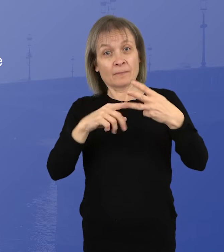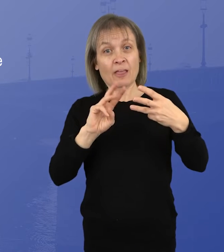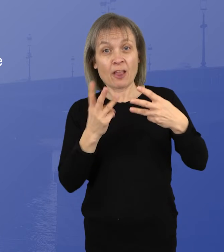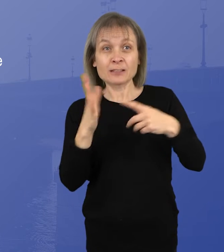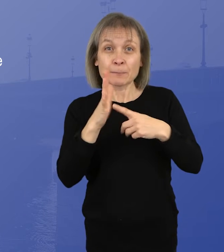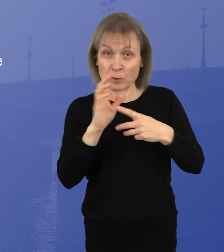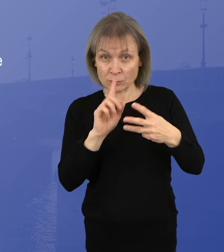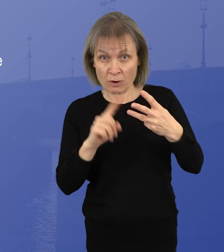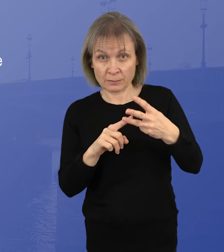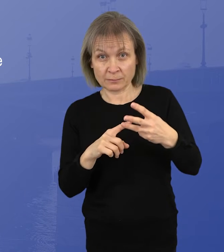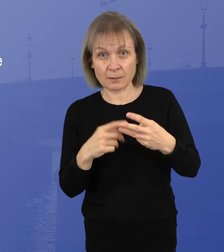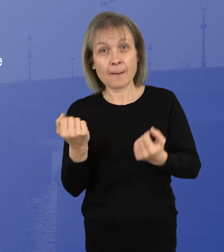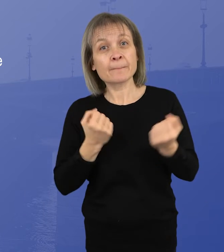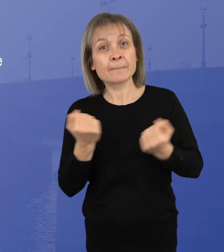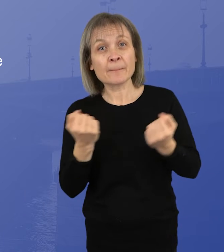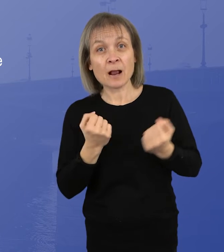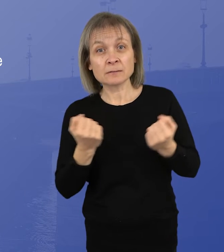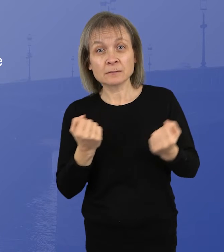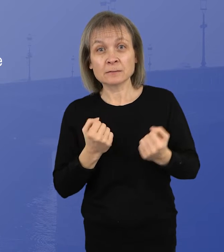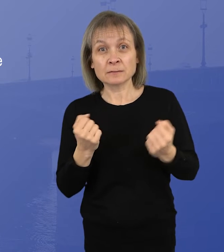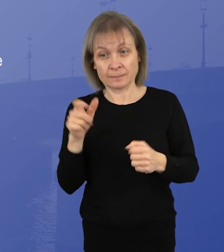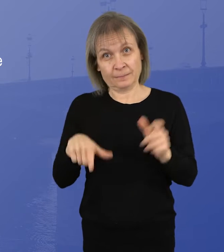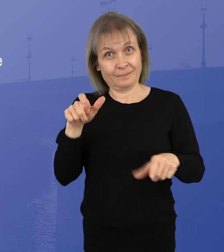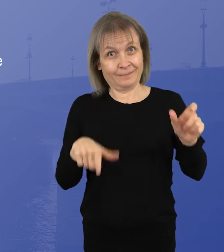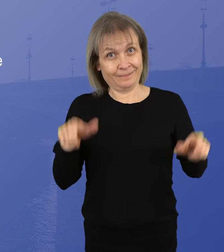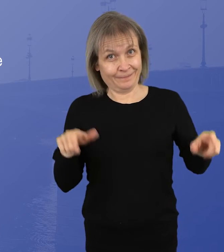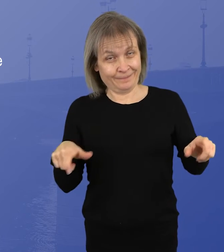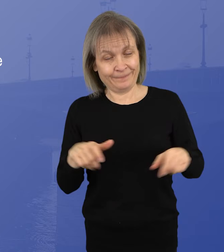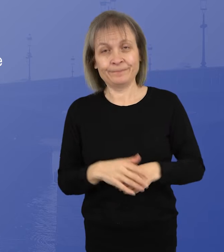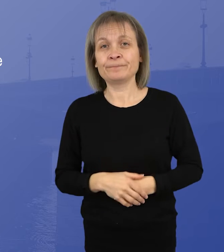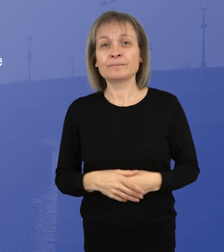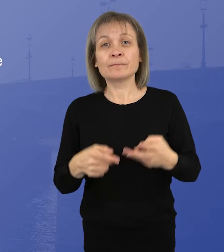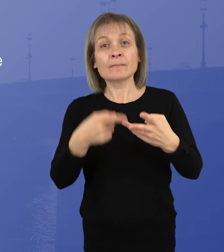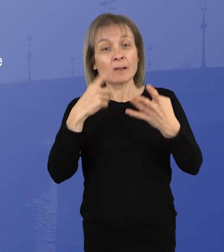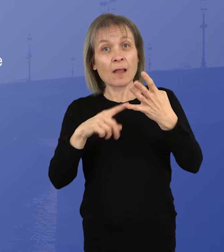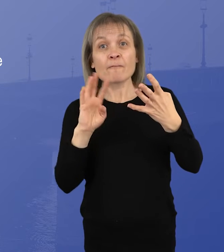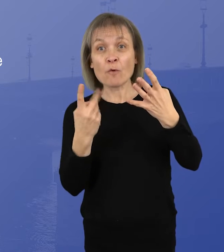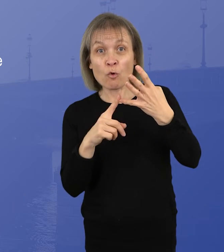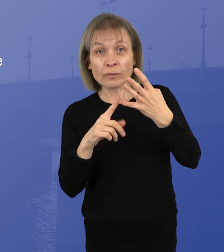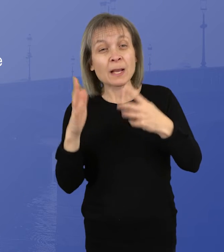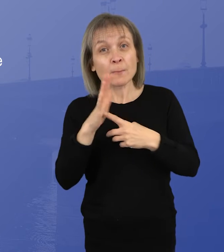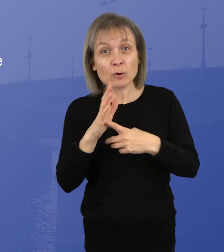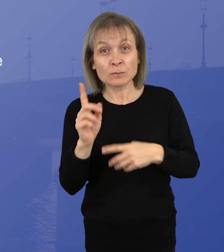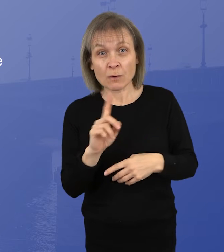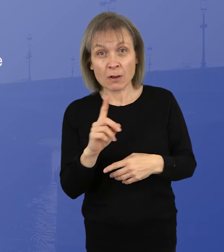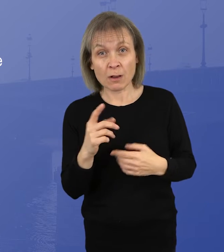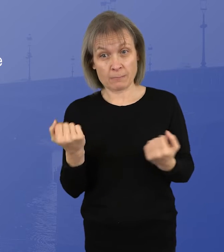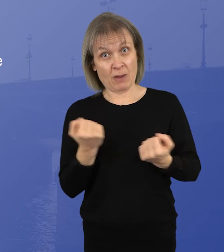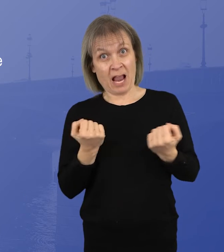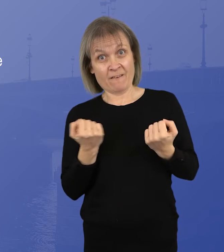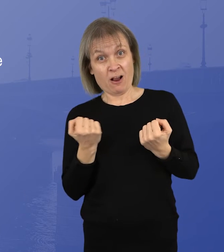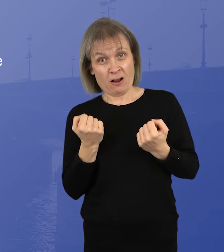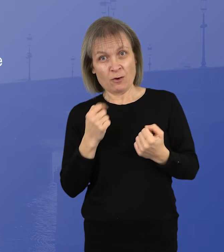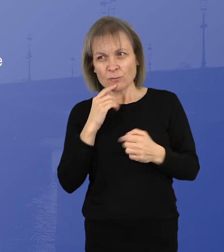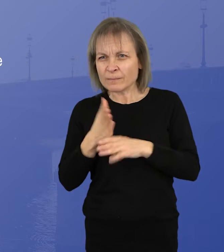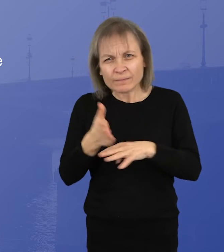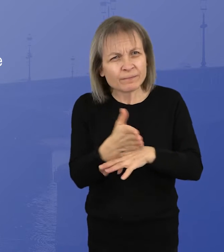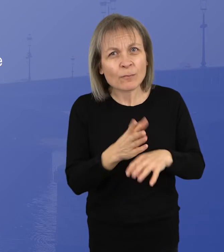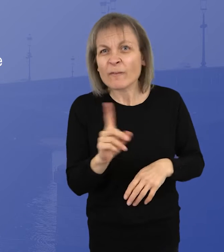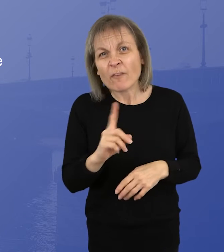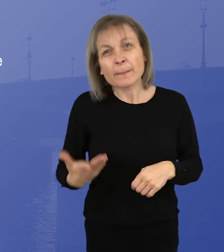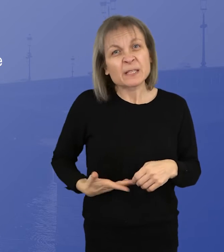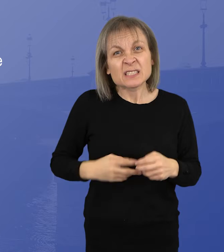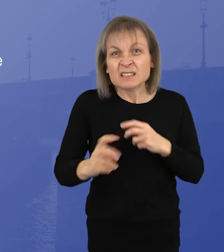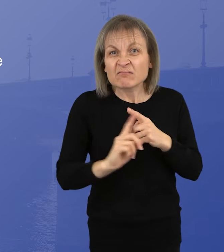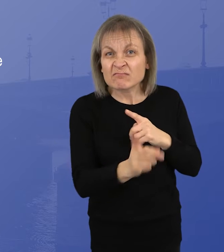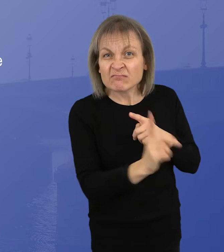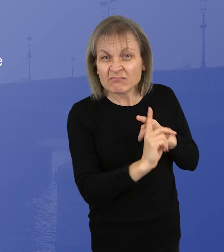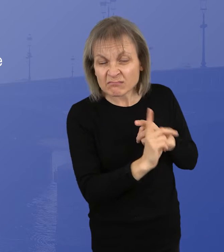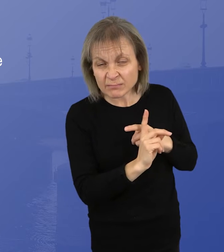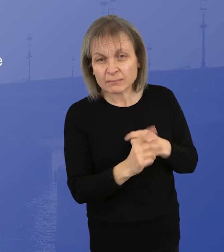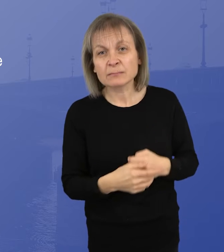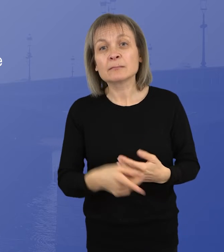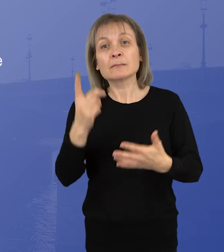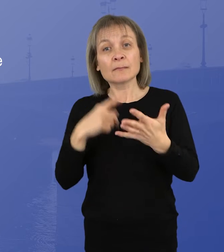the third most important group is bus passengers, the fourth most important group is drivers making business trips